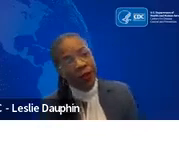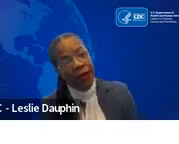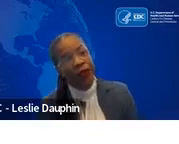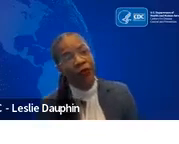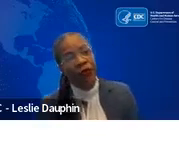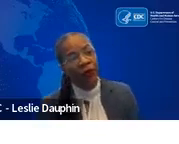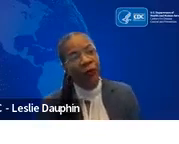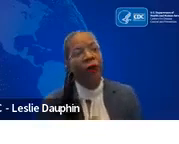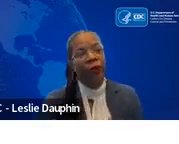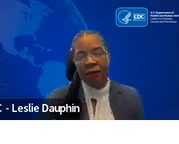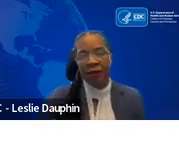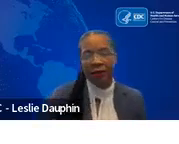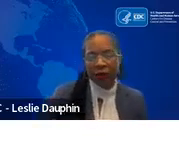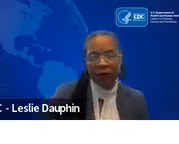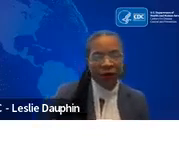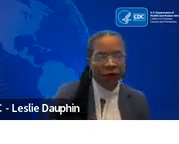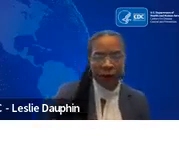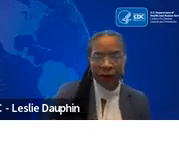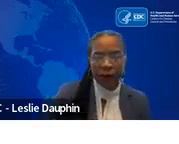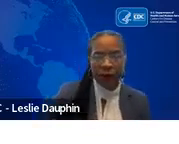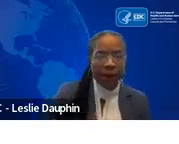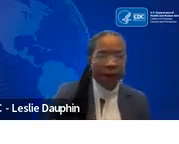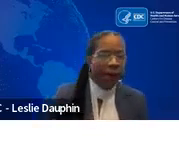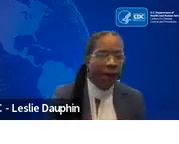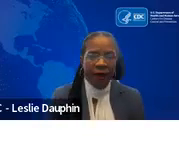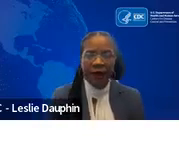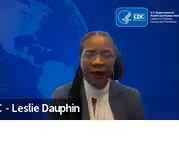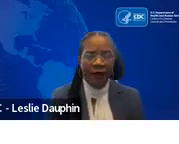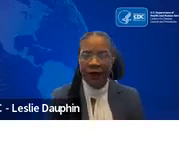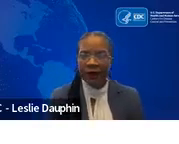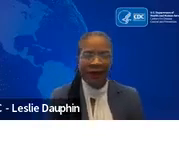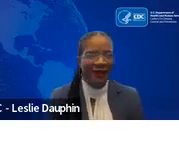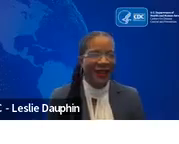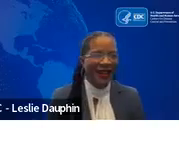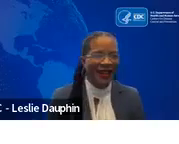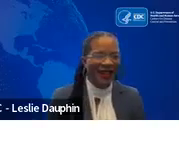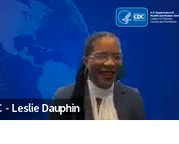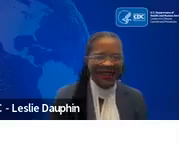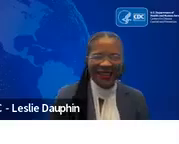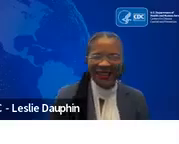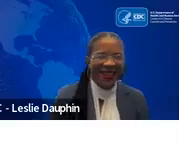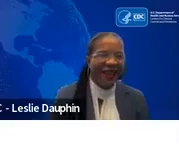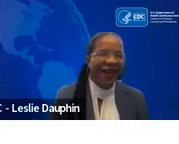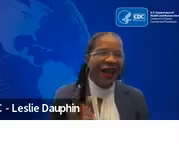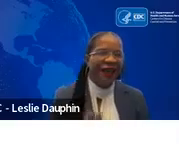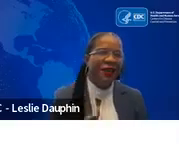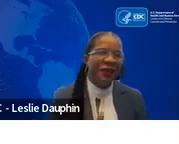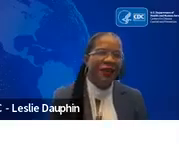that to inform our processes moving forward. Okay, let's go to the next slide now. Thank you.